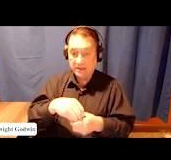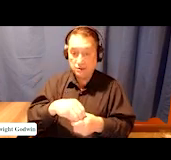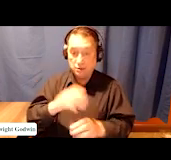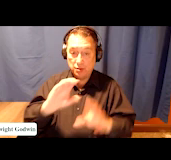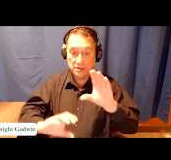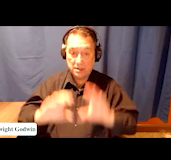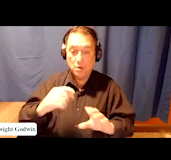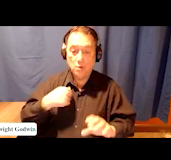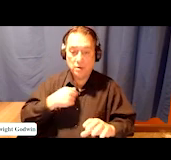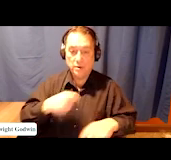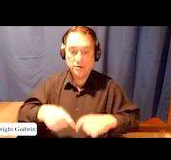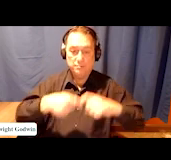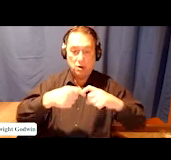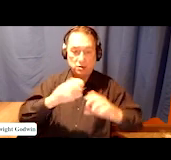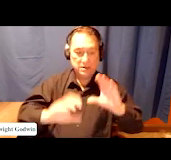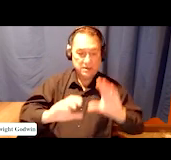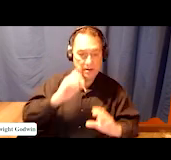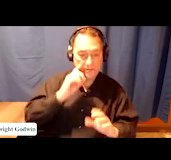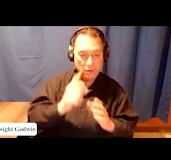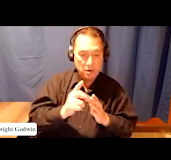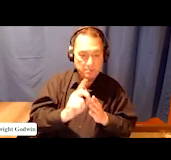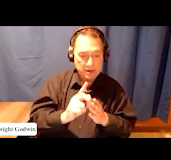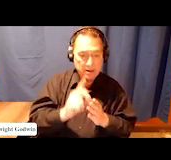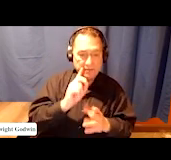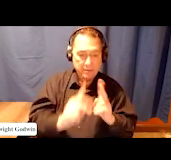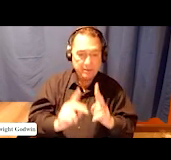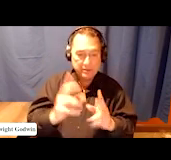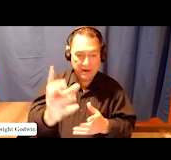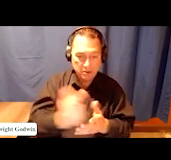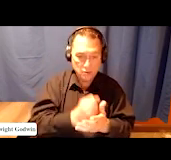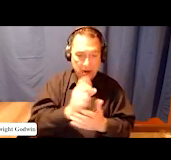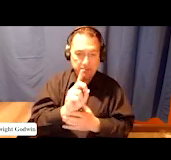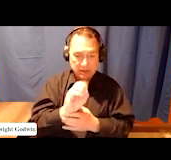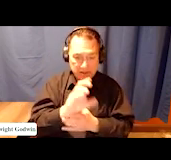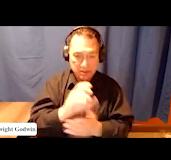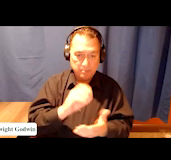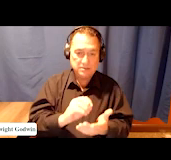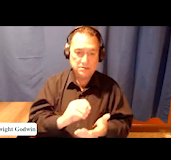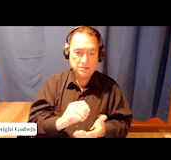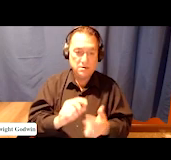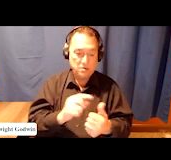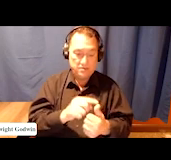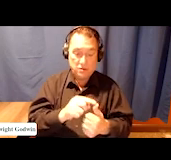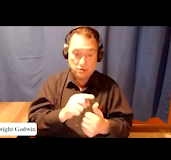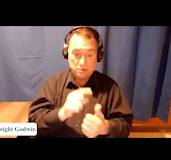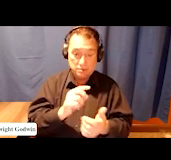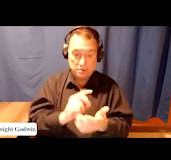for just a couple minutes for folks to grab those documents and they can see them there. And the first one puts a really nice bow and package